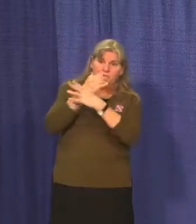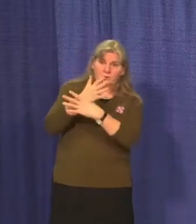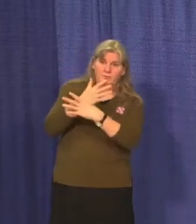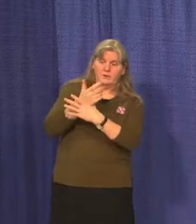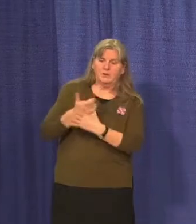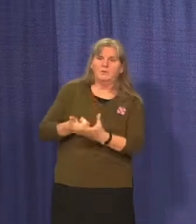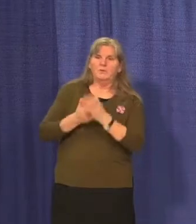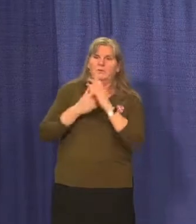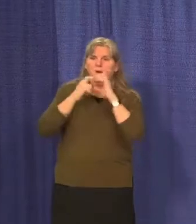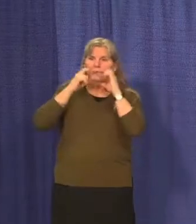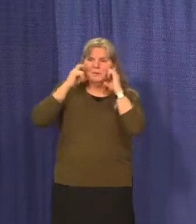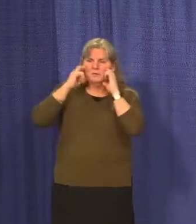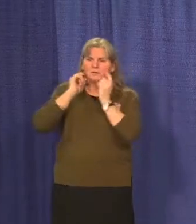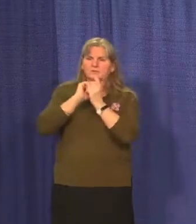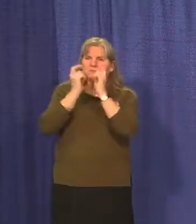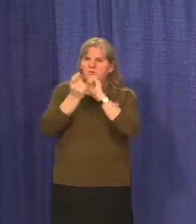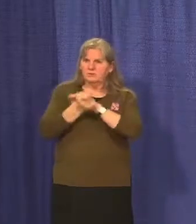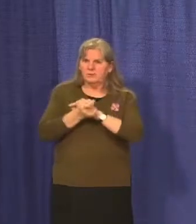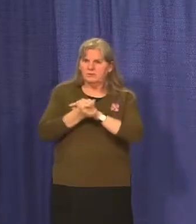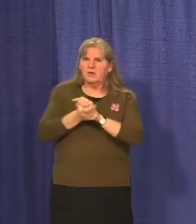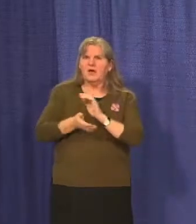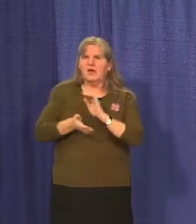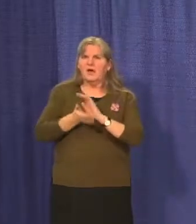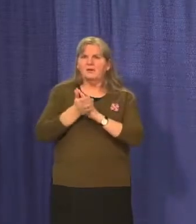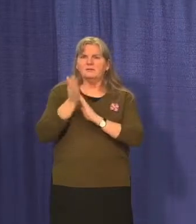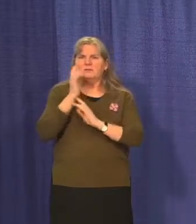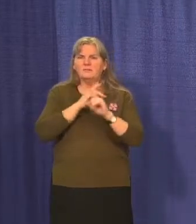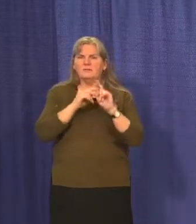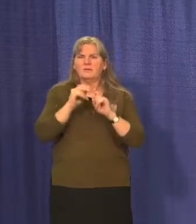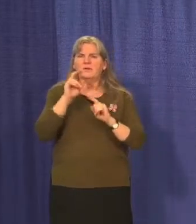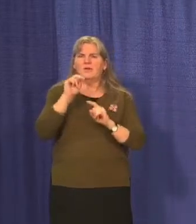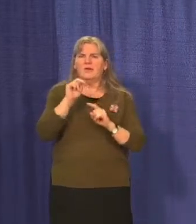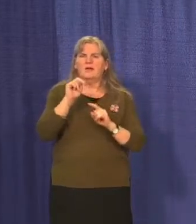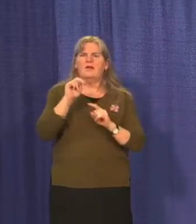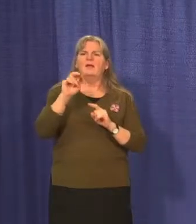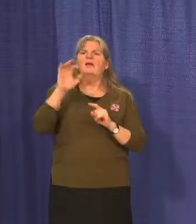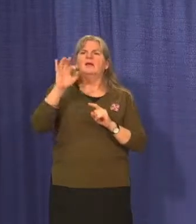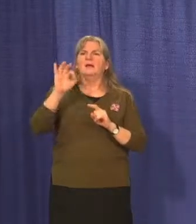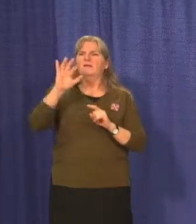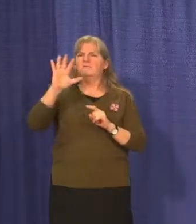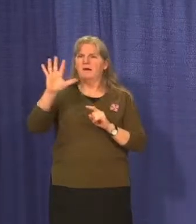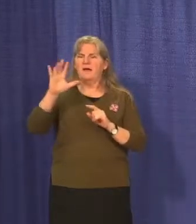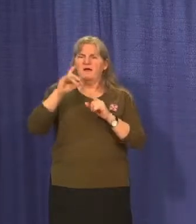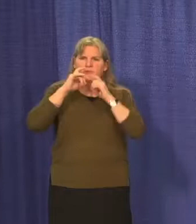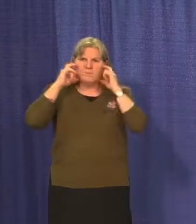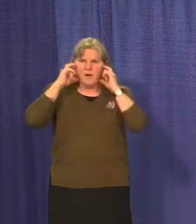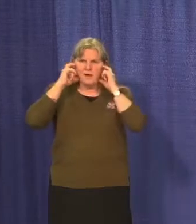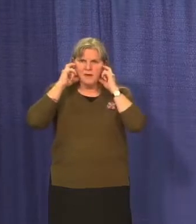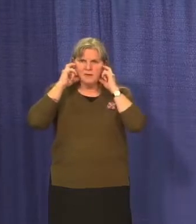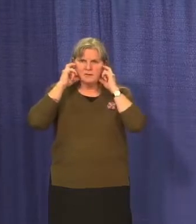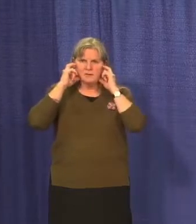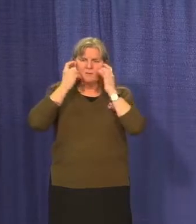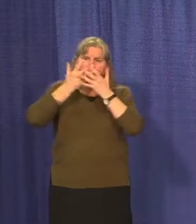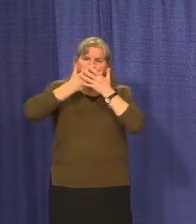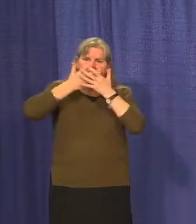recommendation for masks has changed, to asking people to where N95 or antiviral masks.